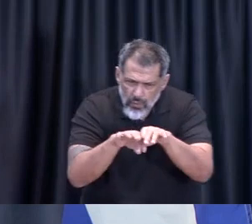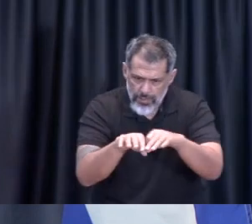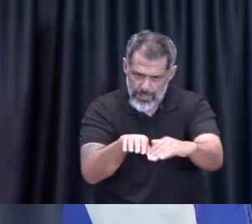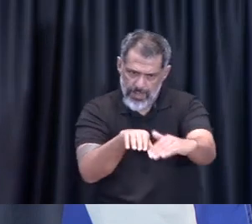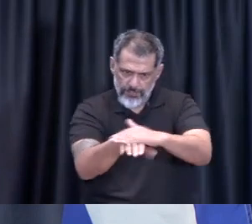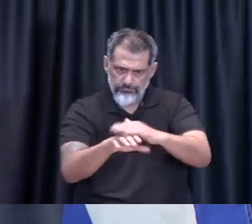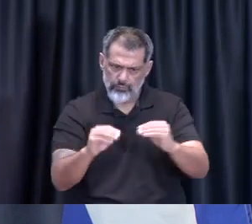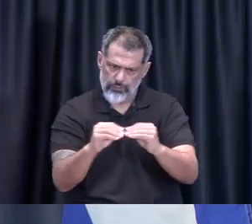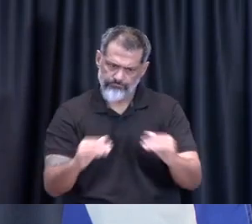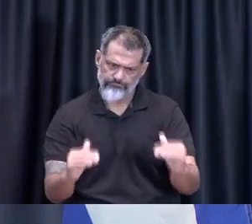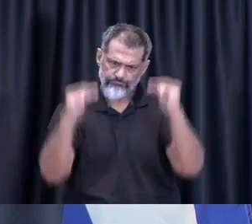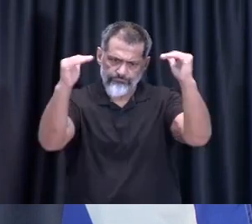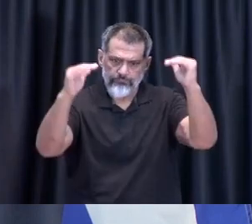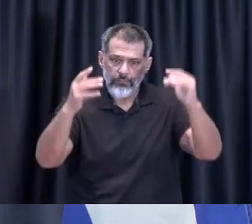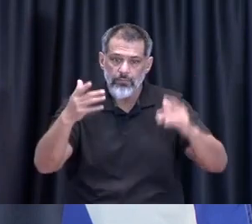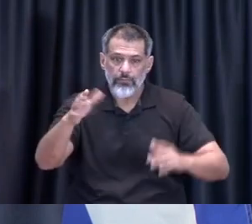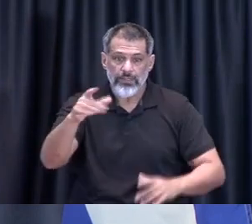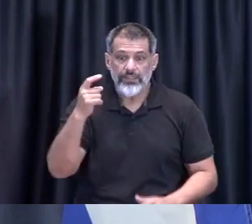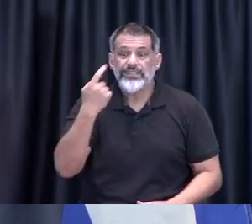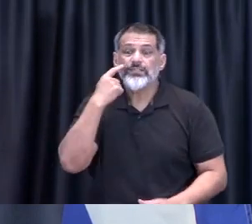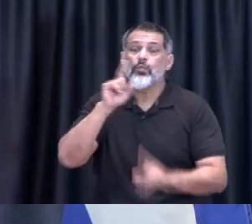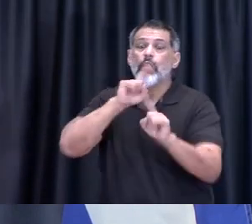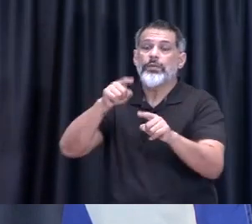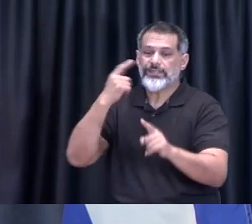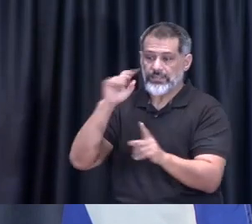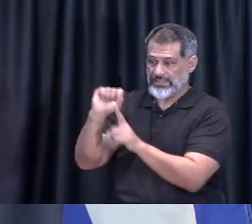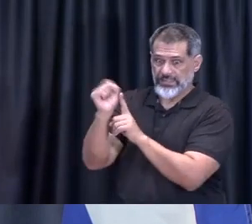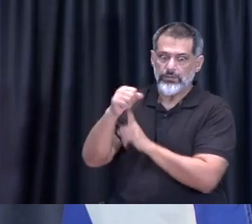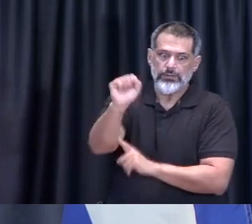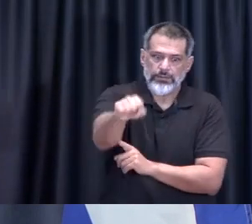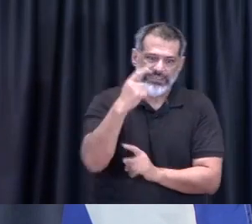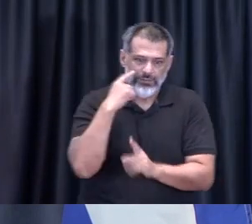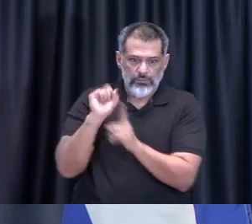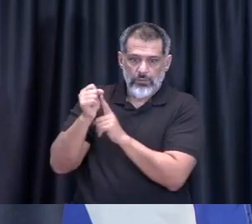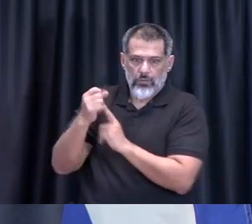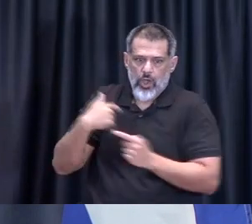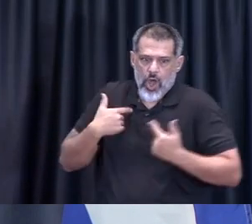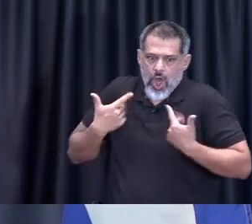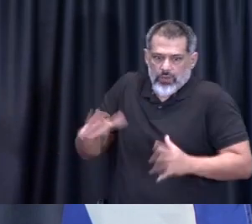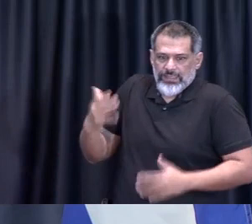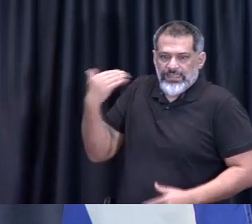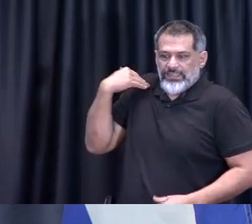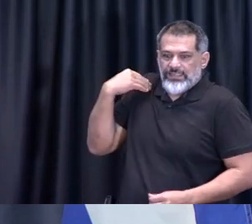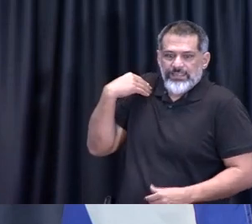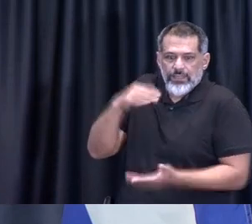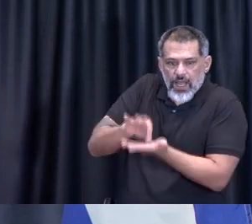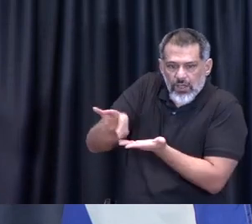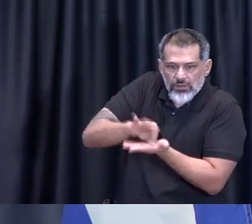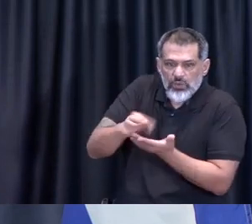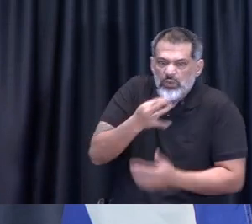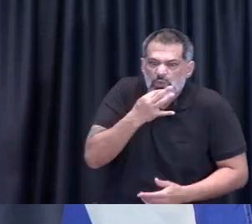In a word, yes. We have already done last count. We were approaching 300 clinics